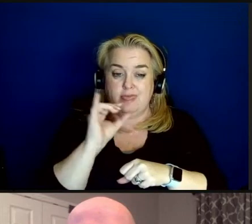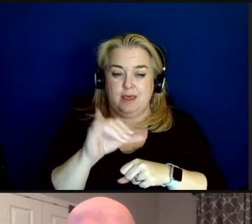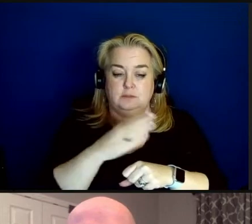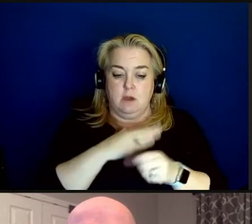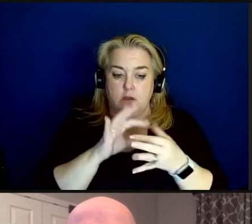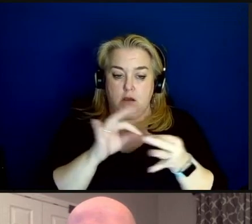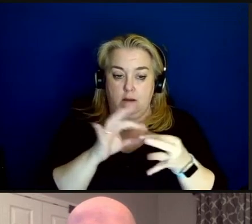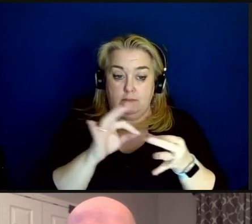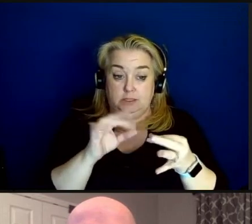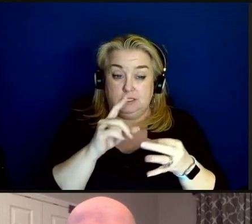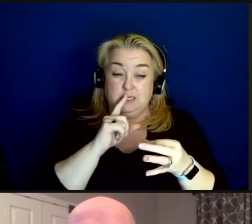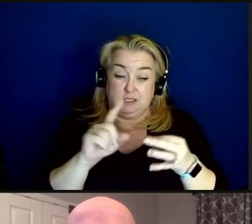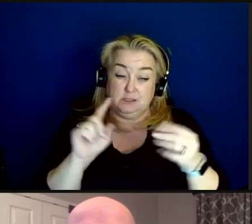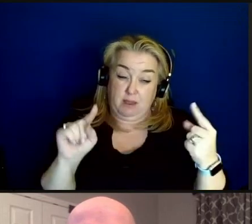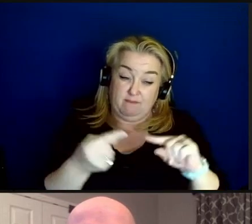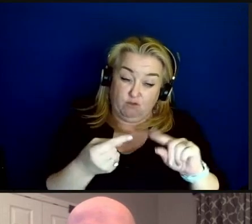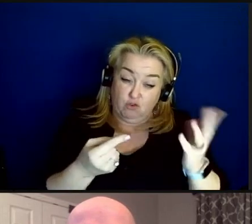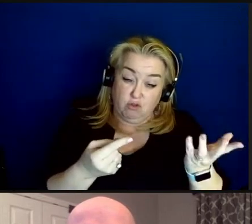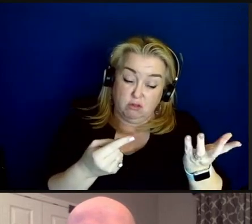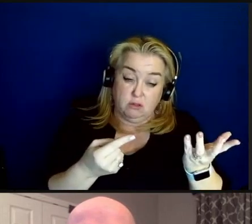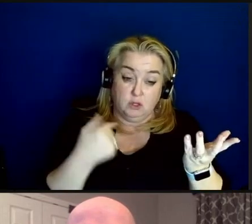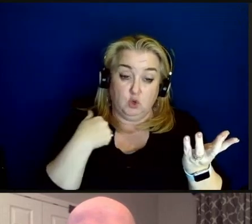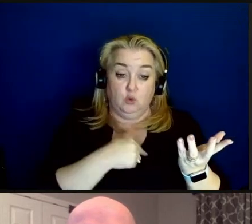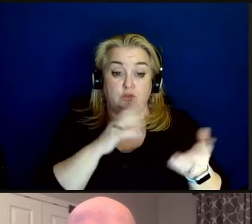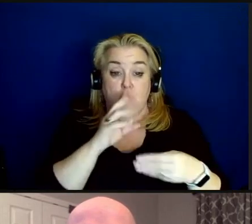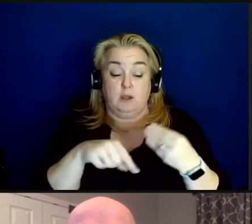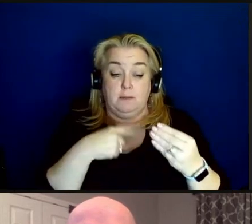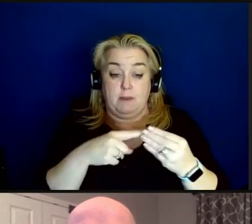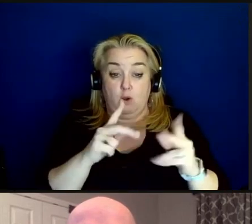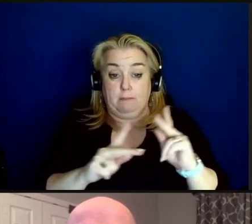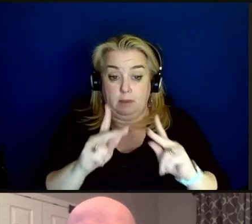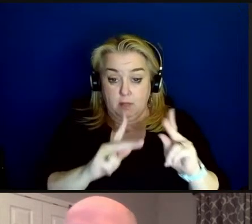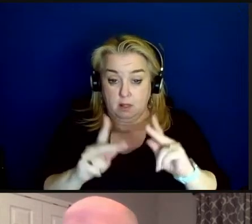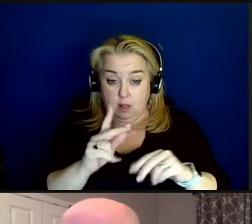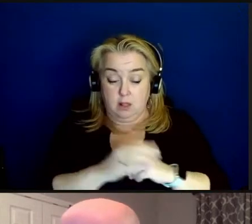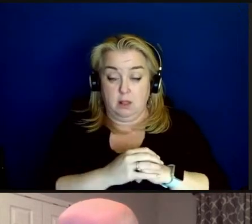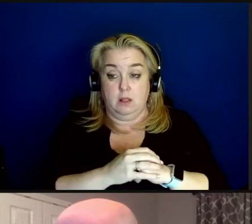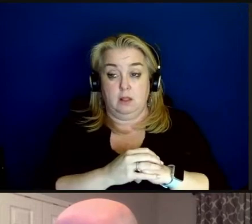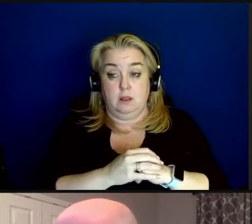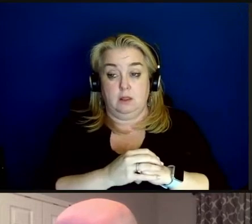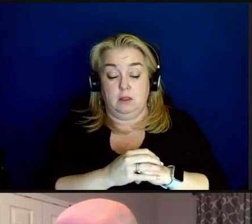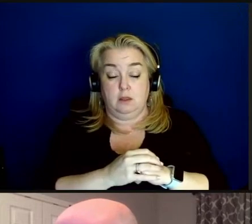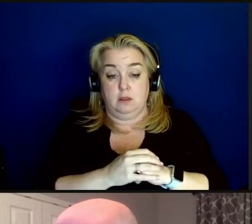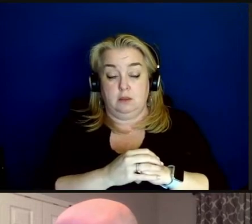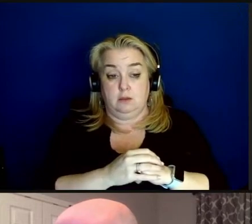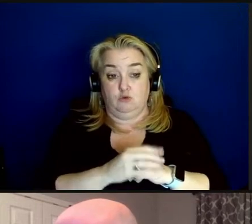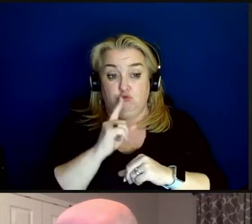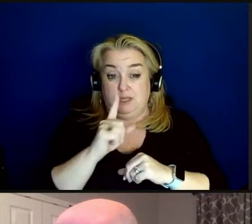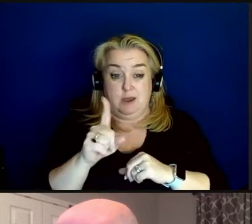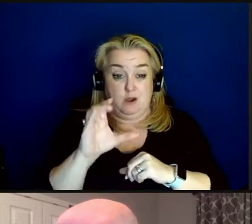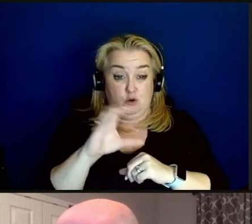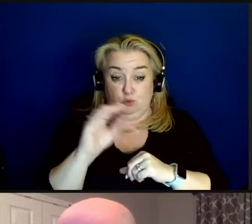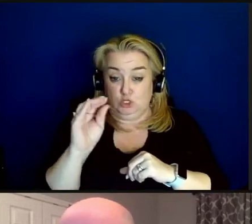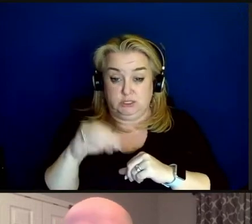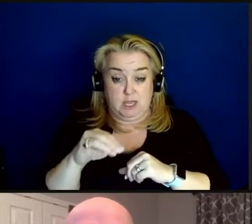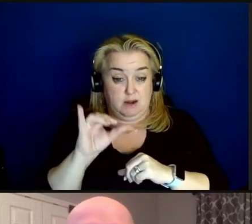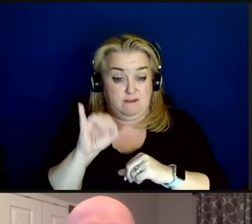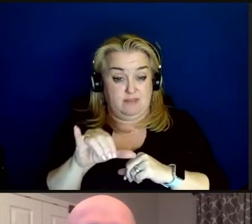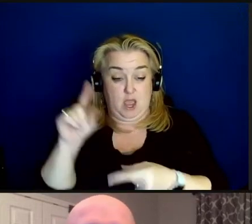EVENING. BUT AS JOSH JUST SAID, IT'S IT'S SIGNIFICANT AND THAT'S MY